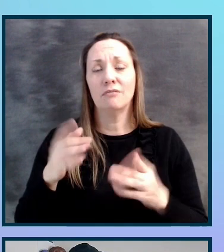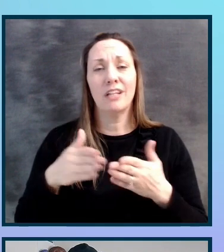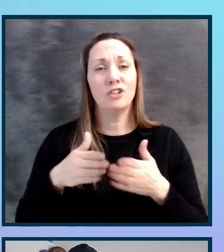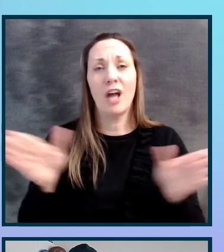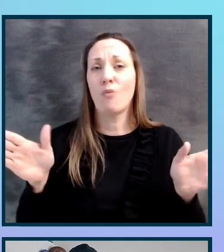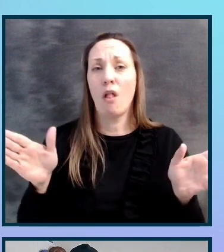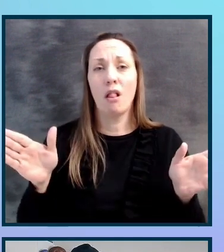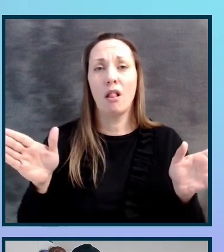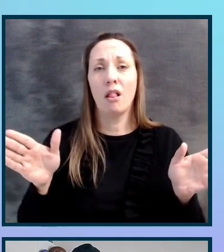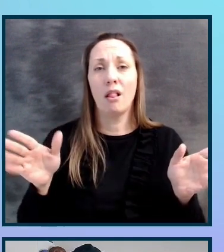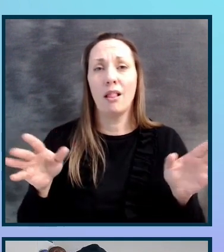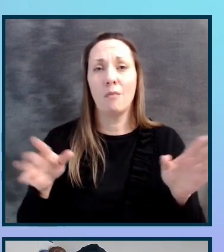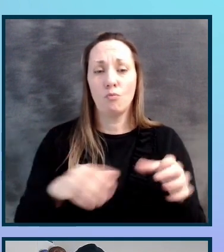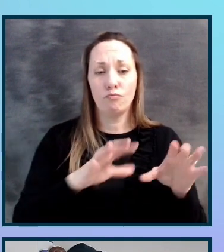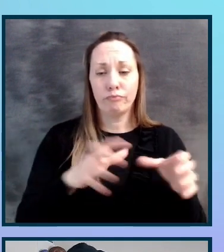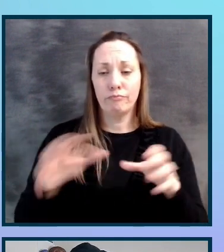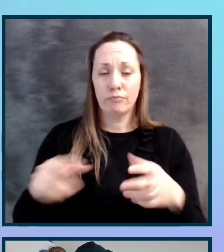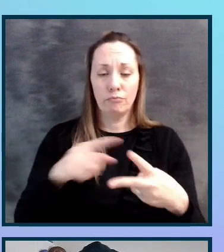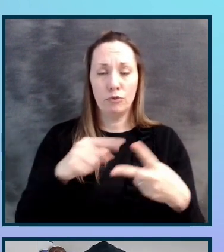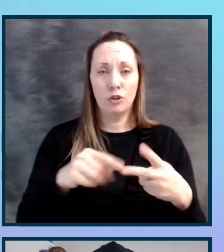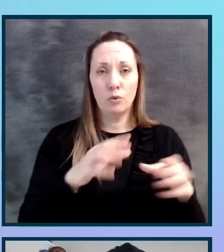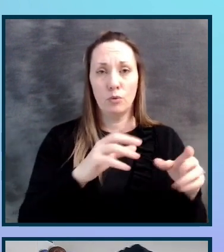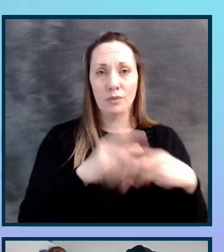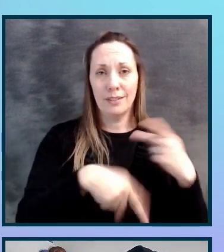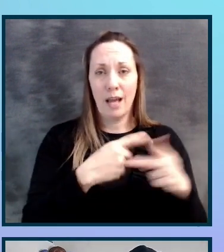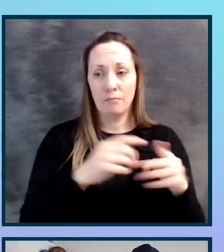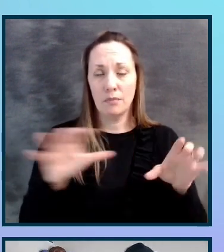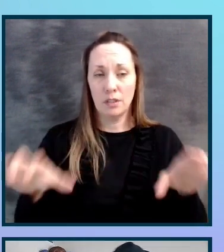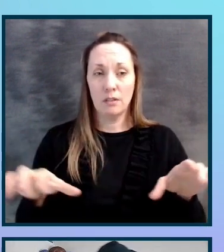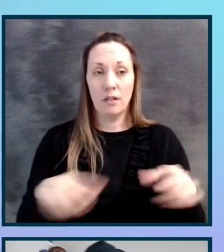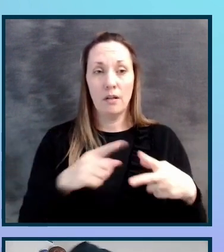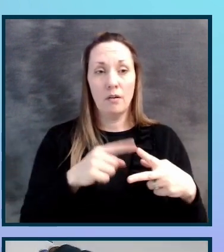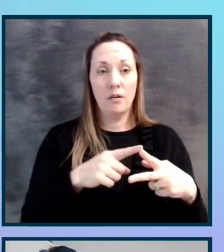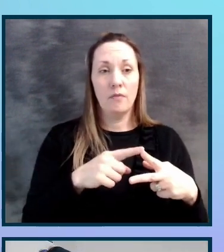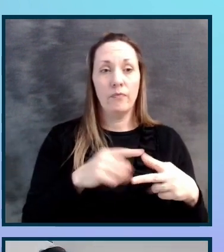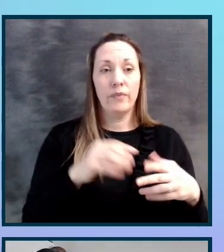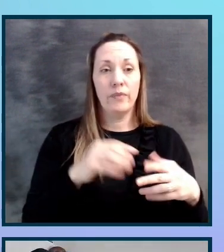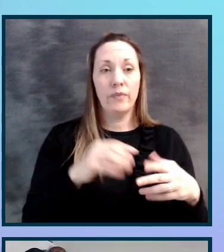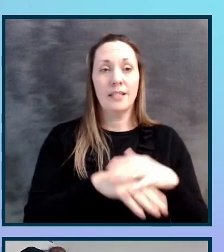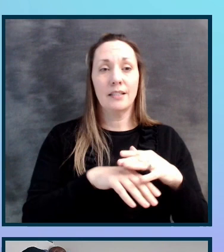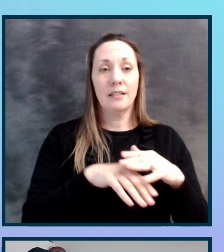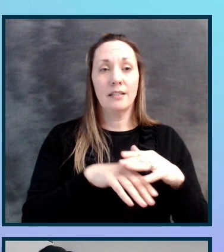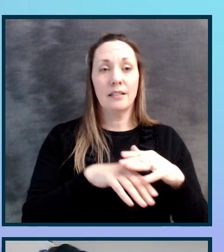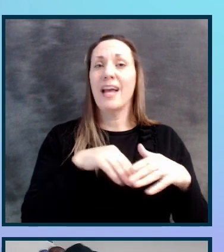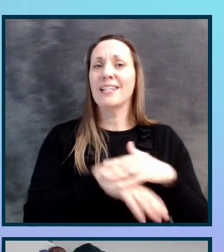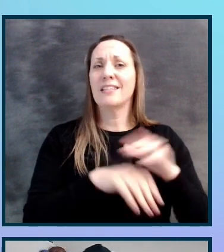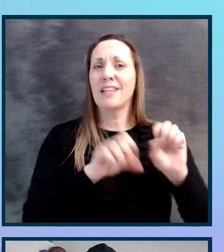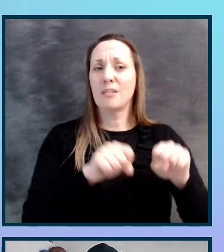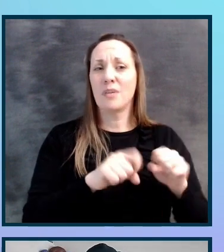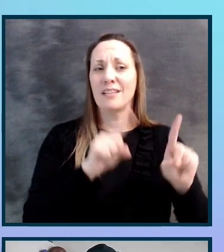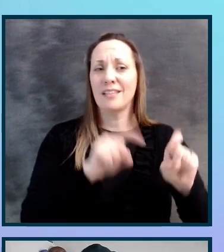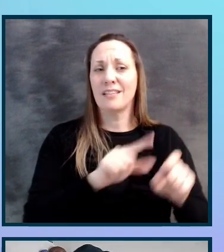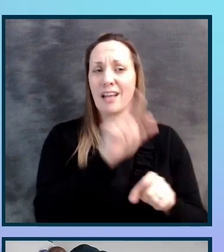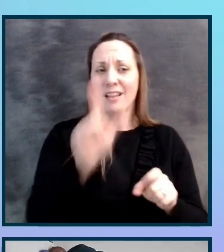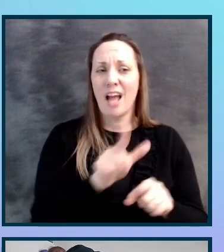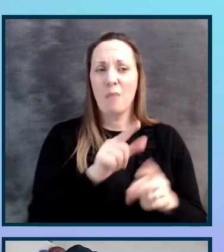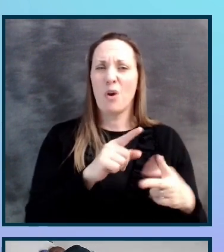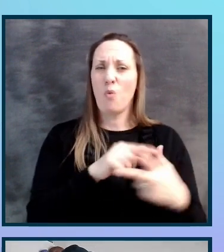to two different types. First type is accessibility testing libraries. There's two big ones in the market. Biggest one being Axe-core from DQ